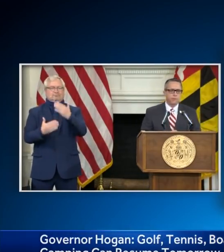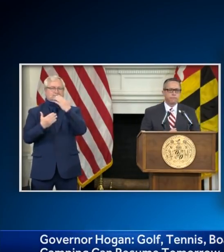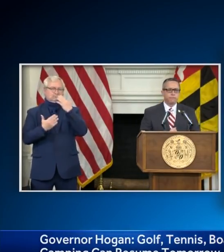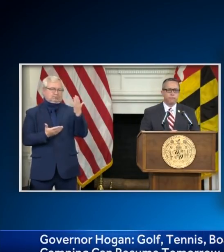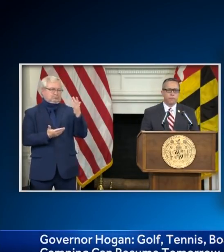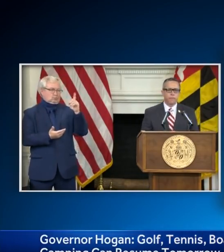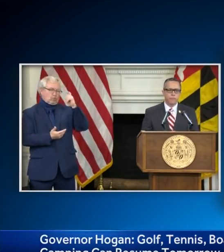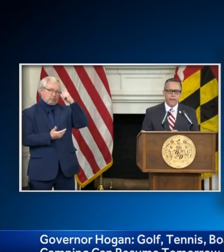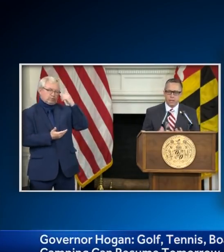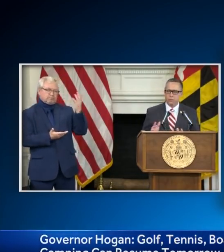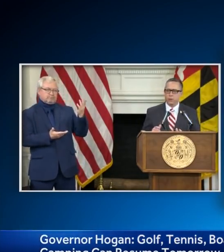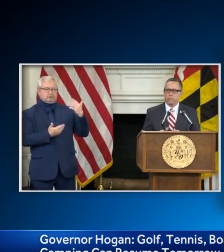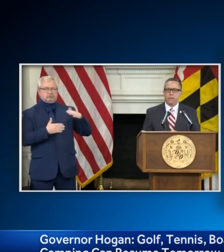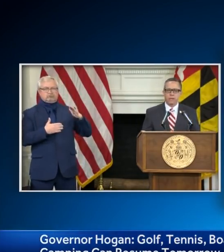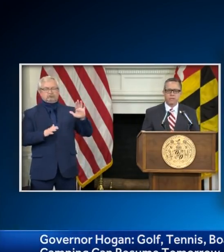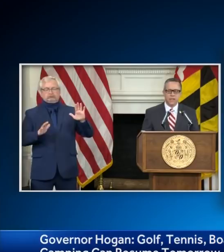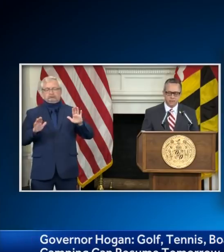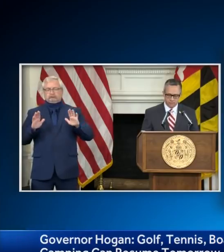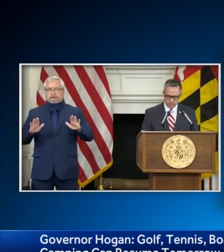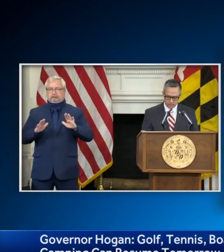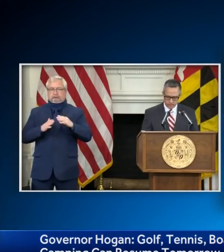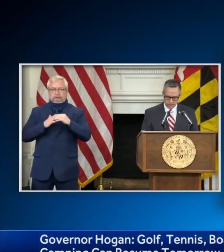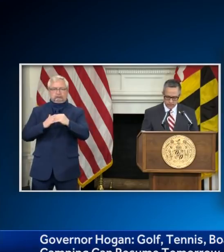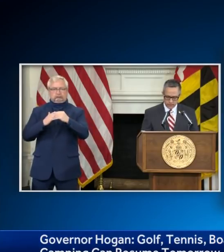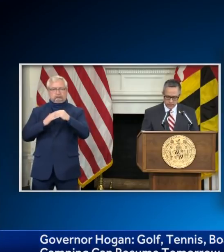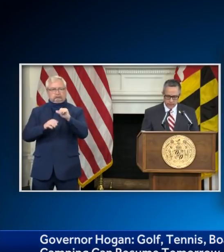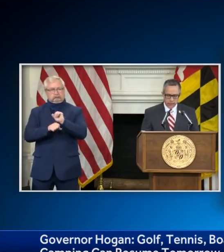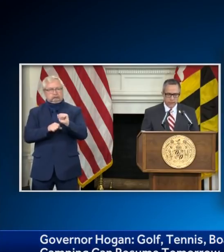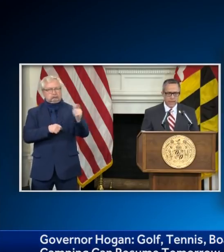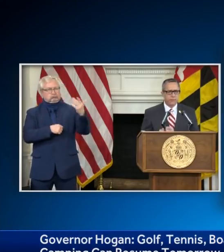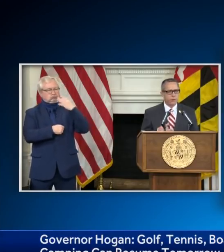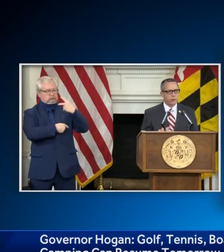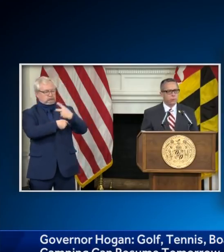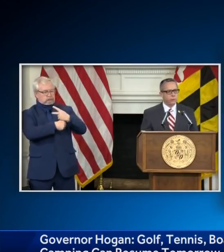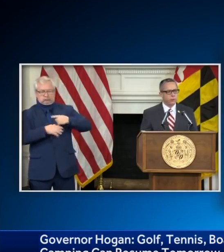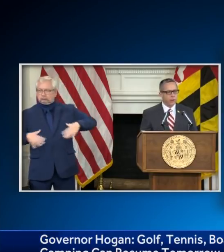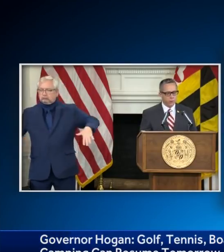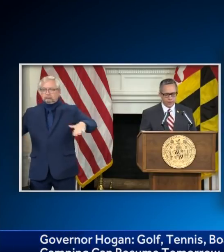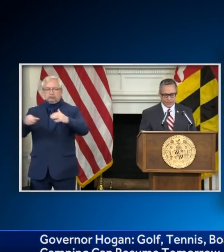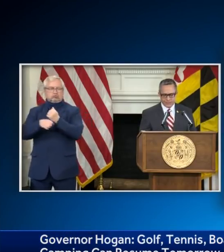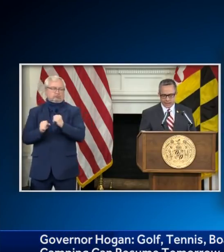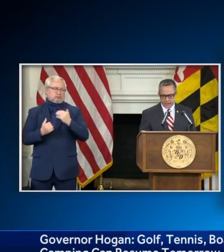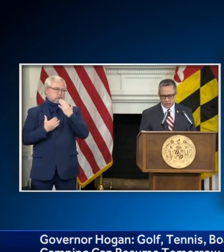GOOD AFTERNOON. THANK YOU FOR YOUR LEADERSHIP.